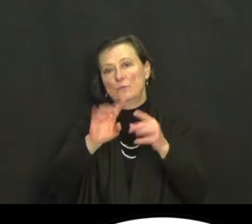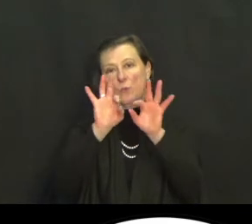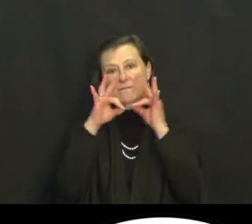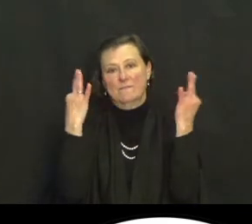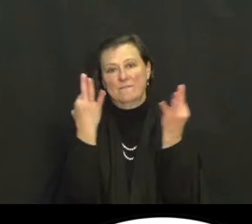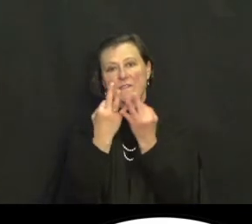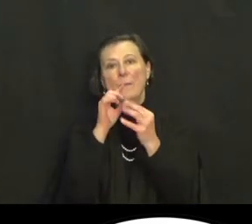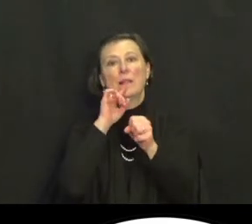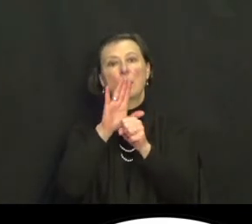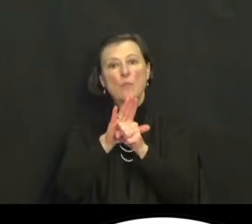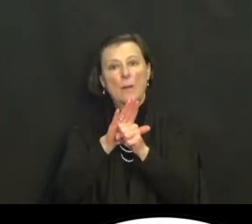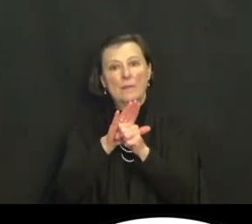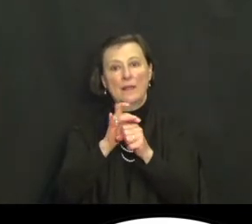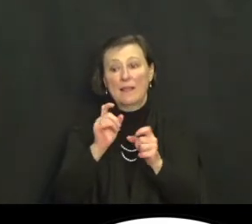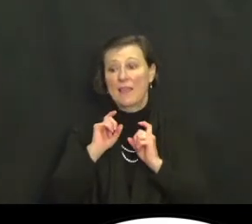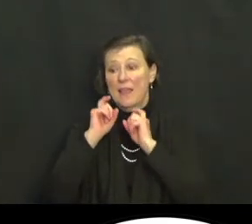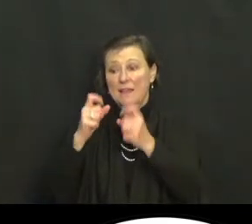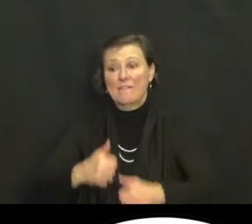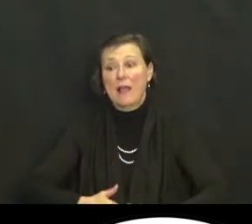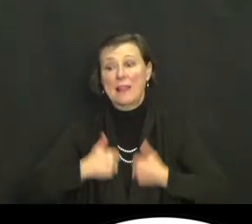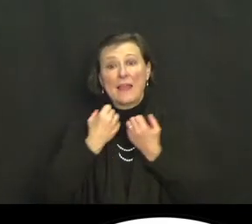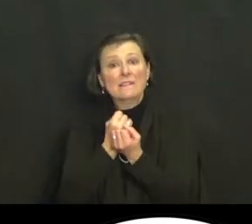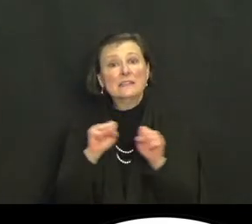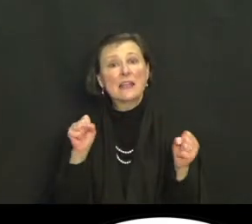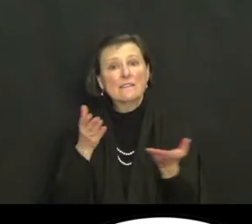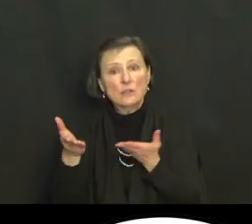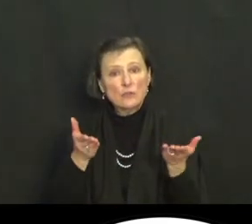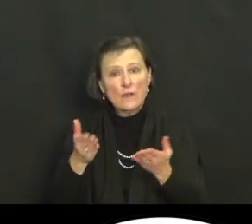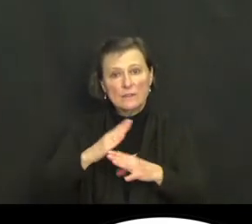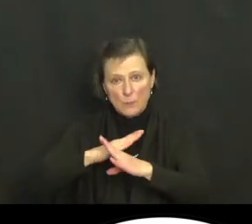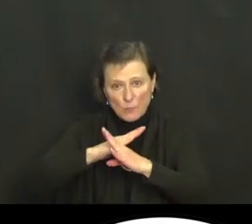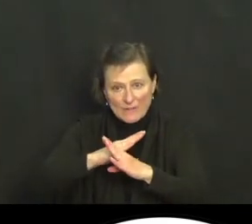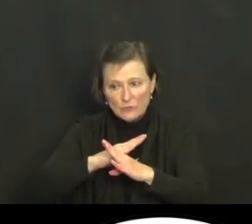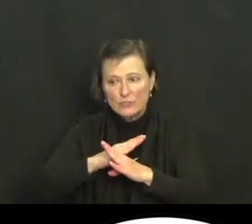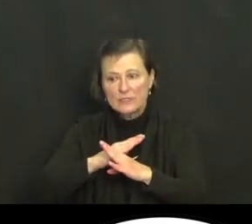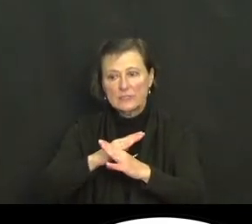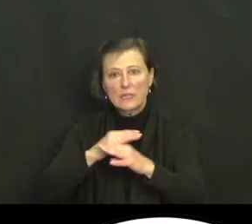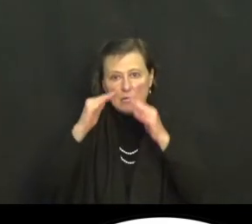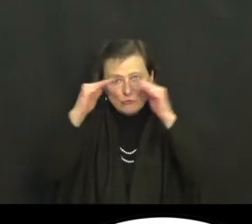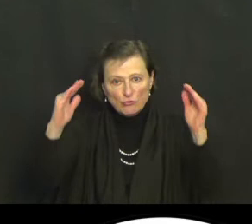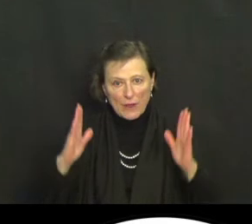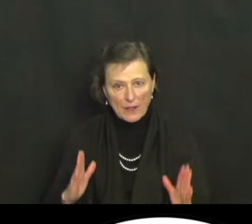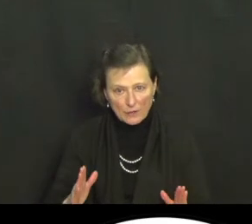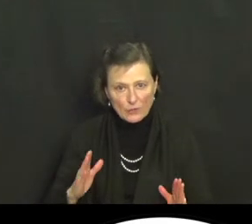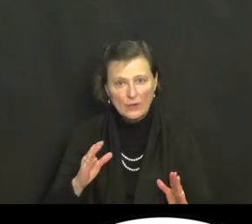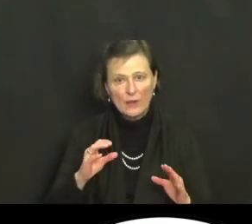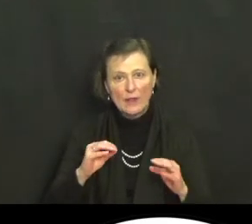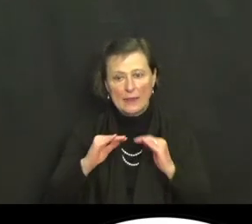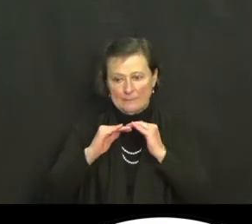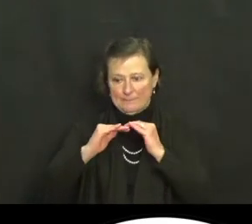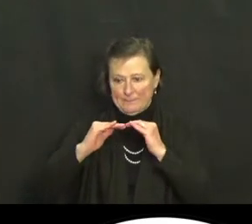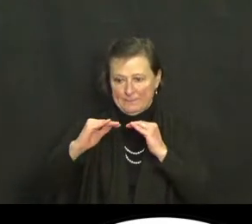They deliver life-saving services - prevention, shelter, and stabilization to families in